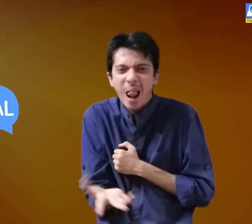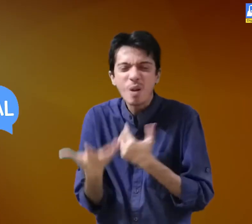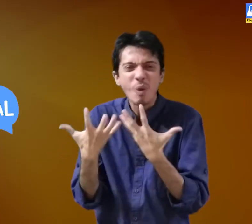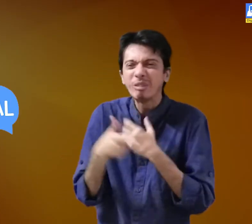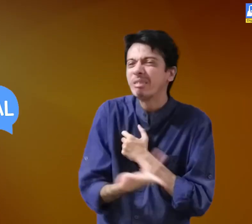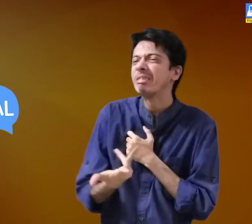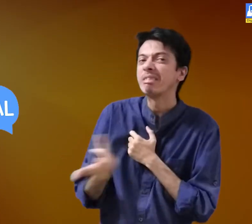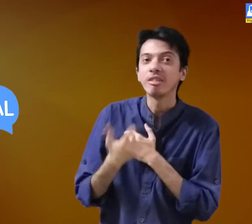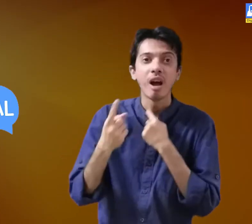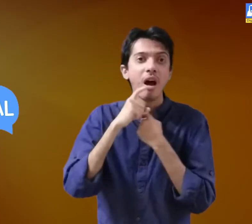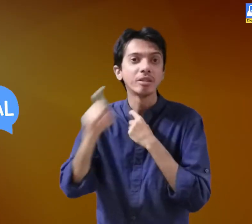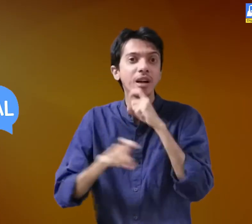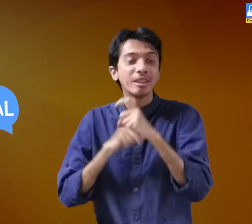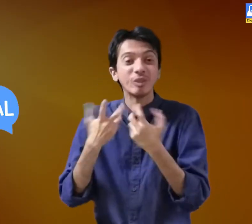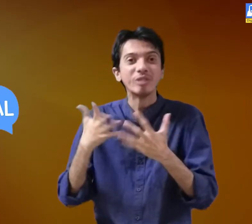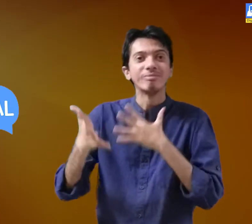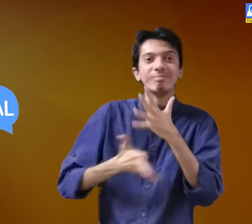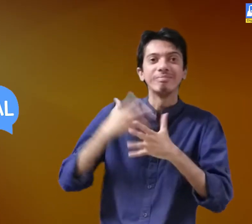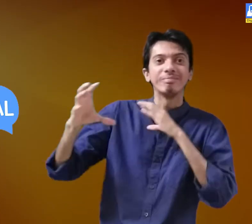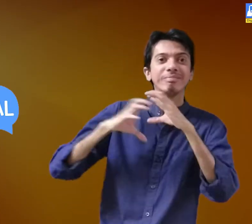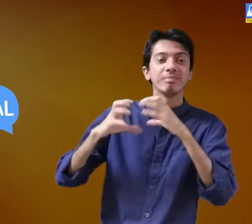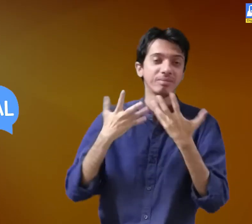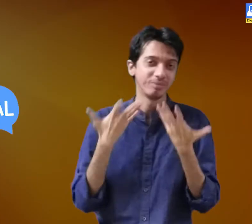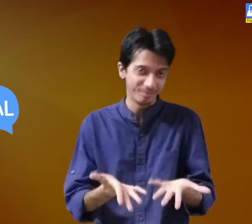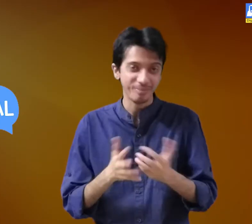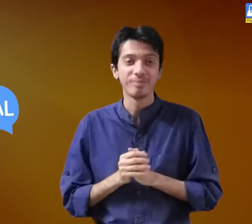hunger to learn more and they can only gain knowledge through language